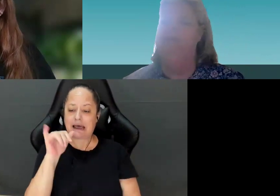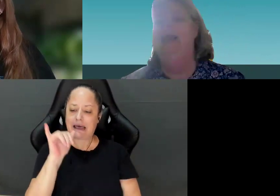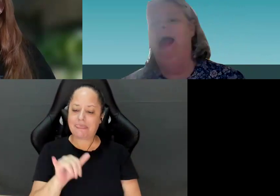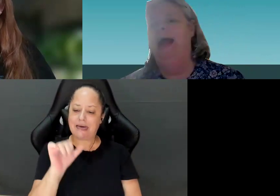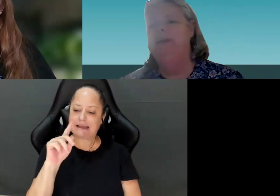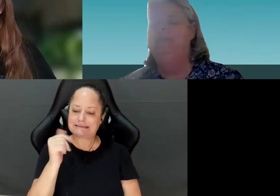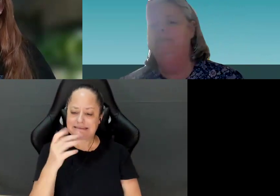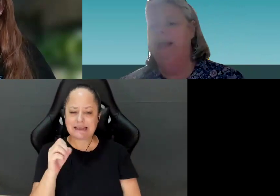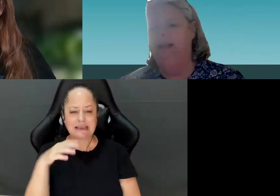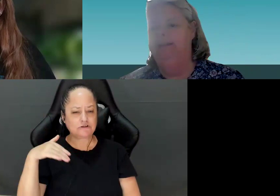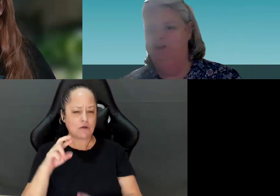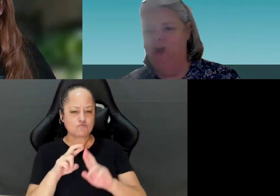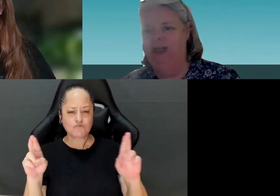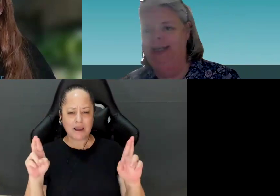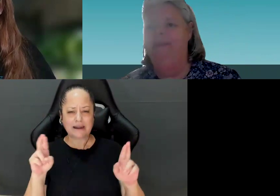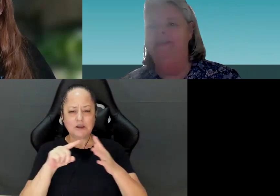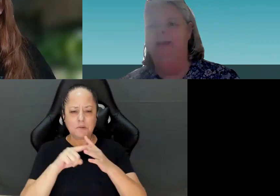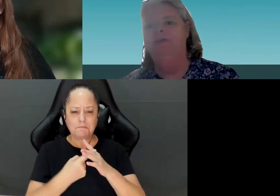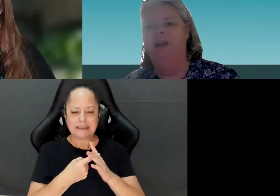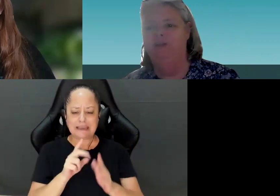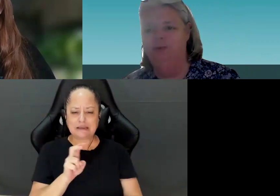They may be at really just the beginning if their journey.